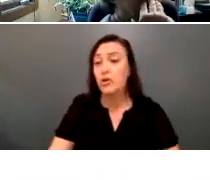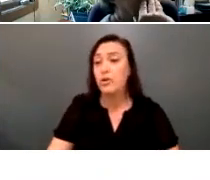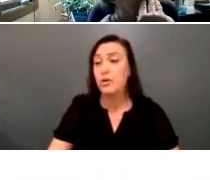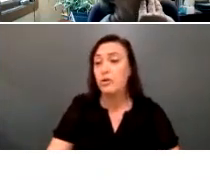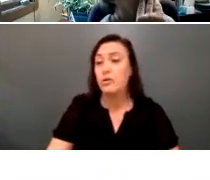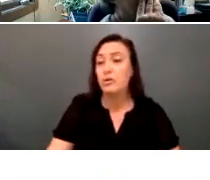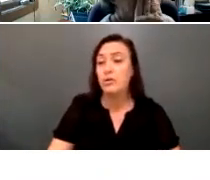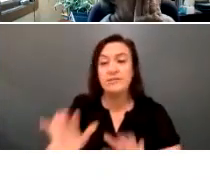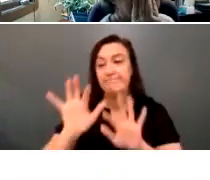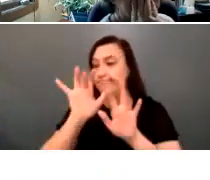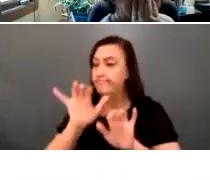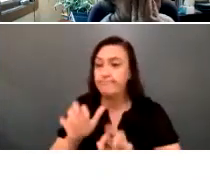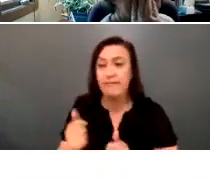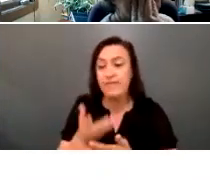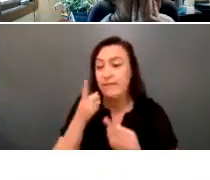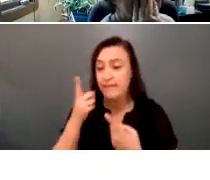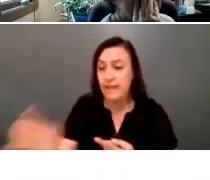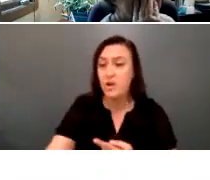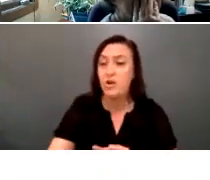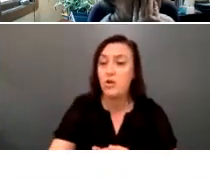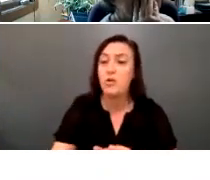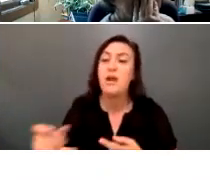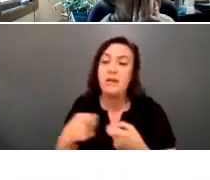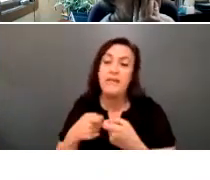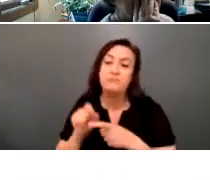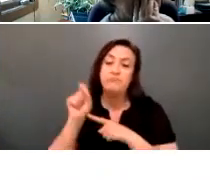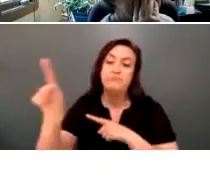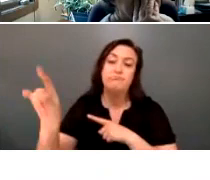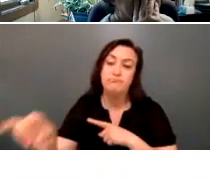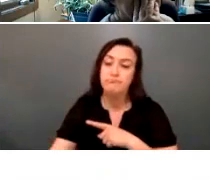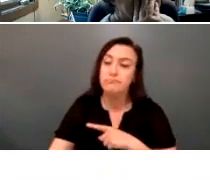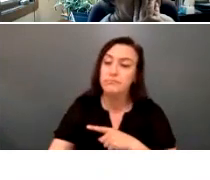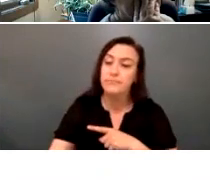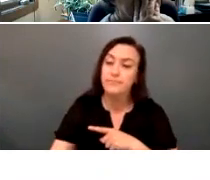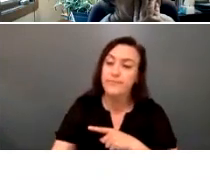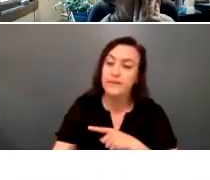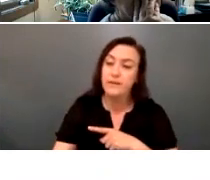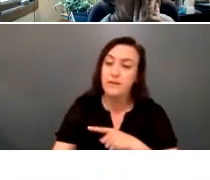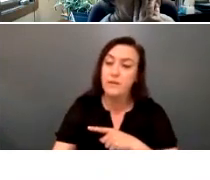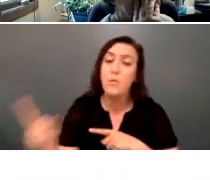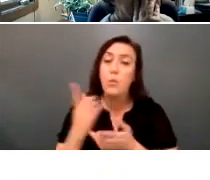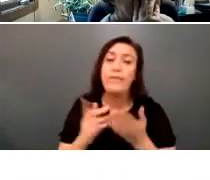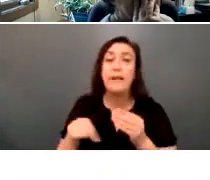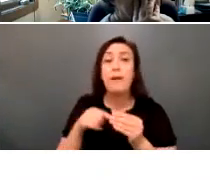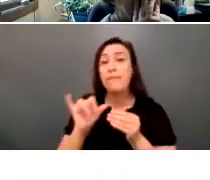information and do that electronically. 11 just thing about that is because so many things still requires signatures in different documents